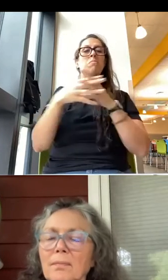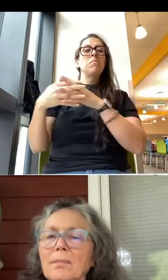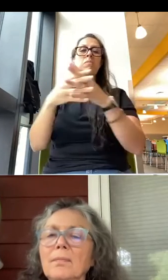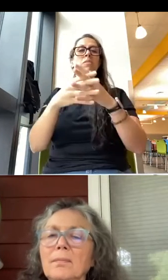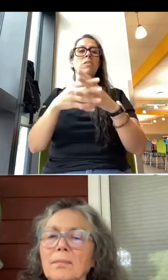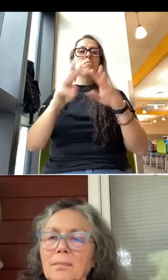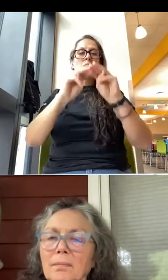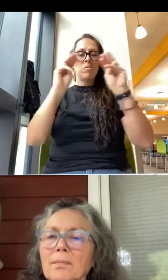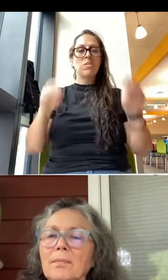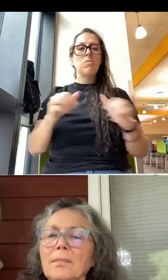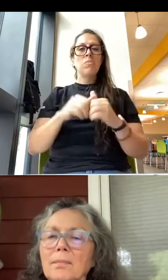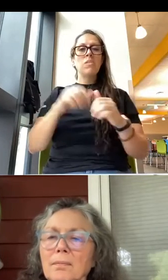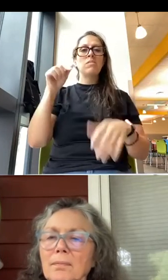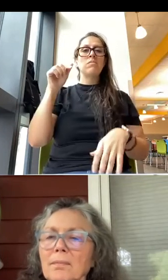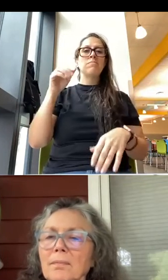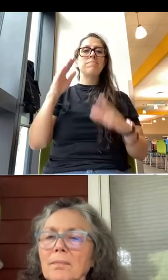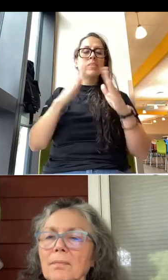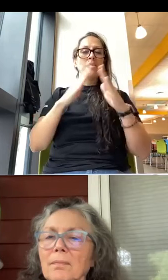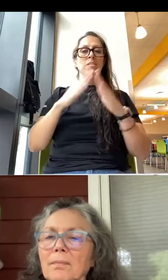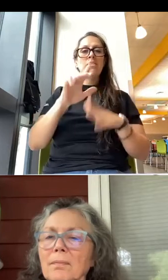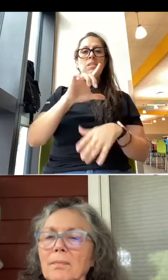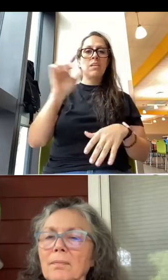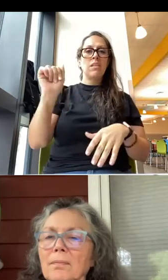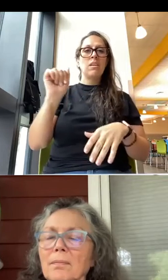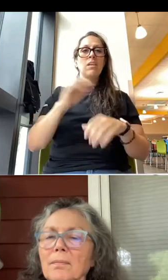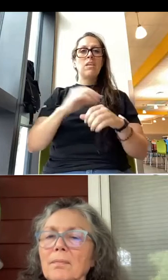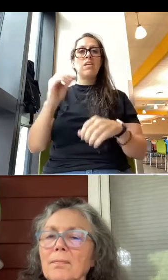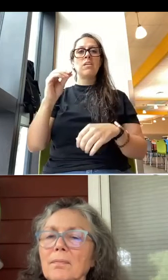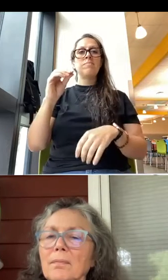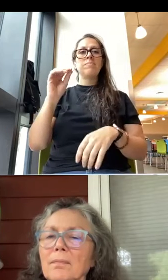um, with the Claremont Colleges, which is um, out here in L.A. county.